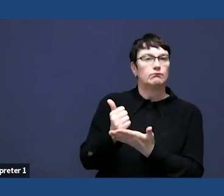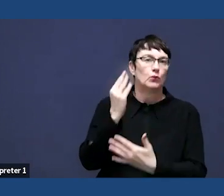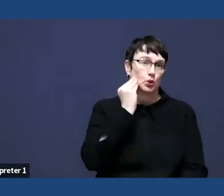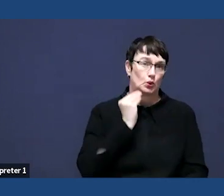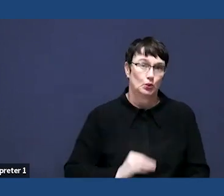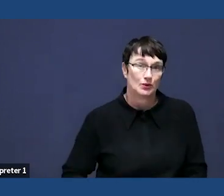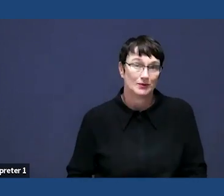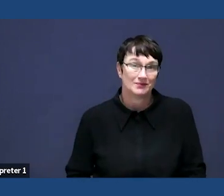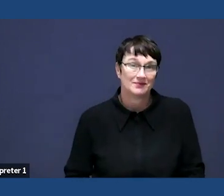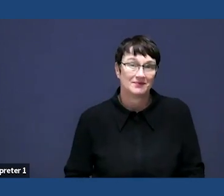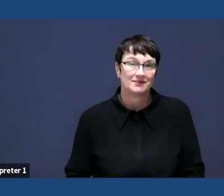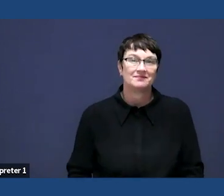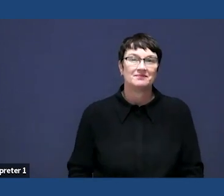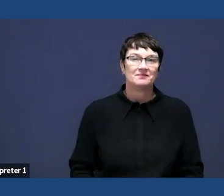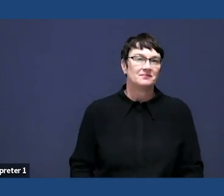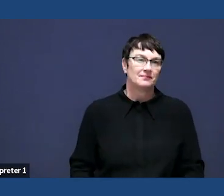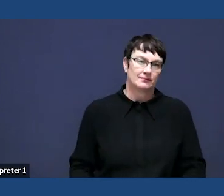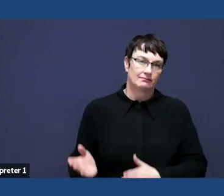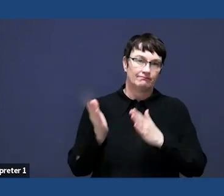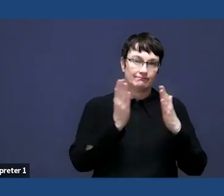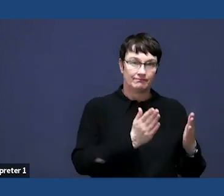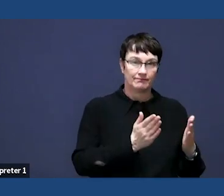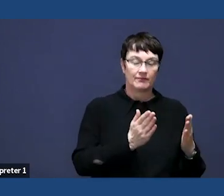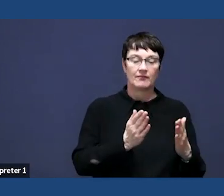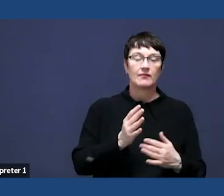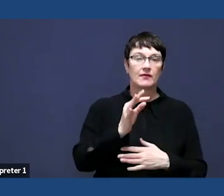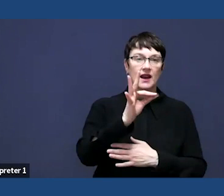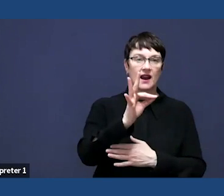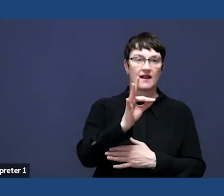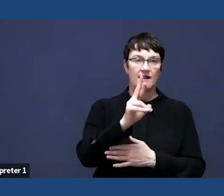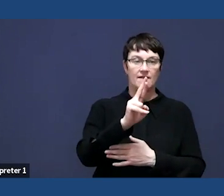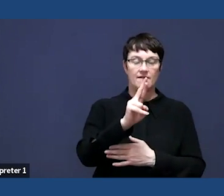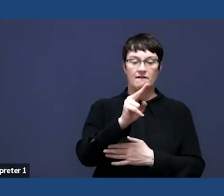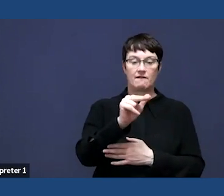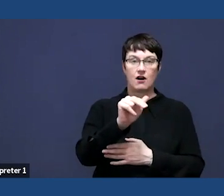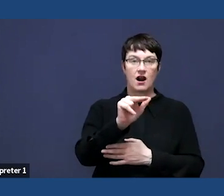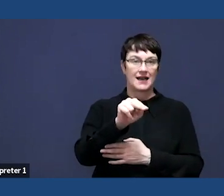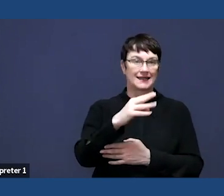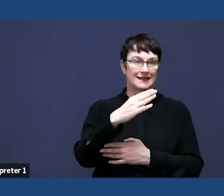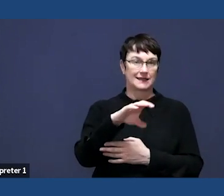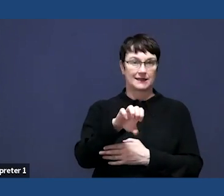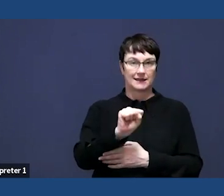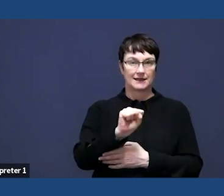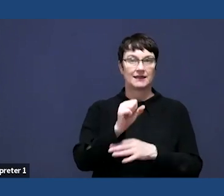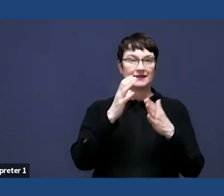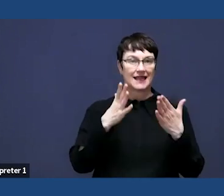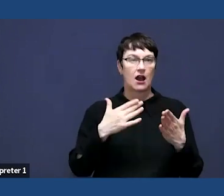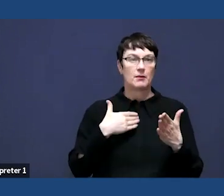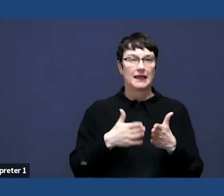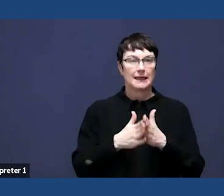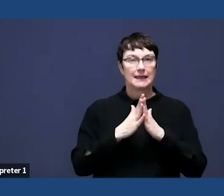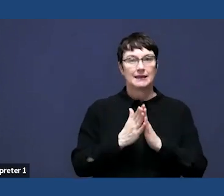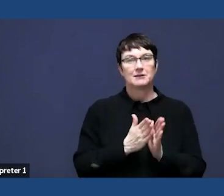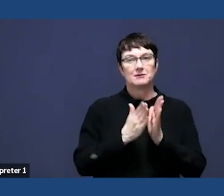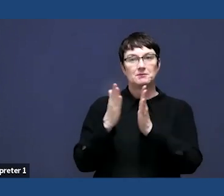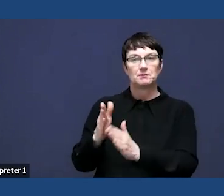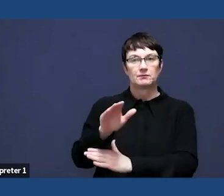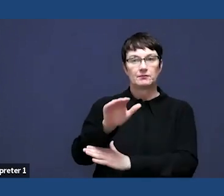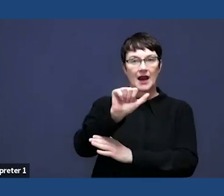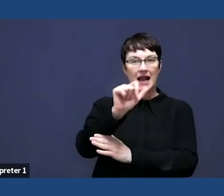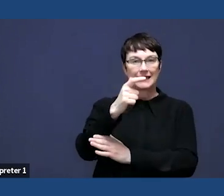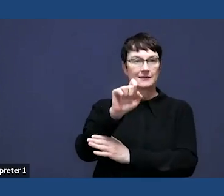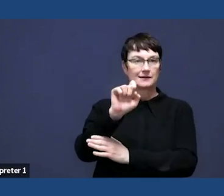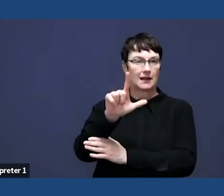the floor over to Axel Leblois who is actually the CEO of the G3ict.